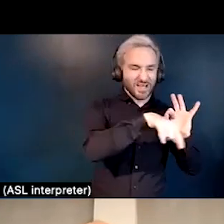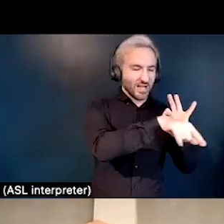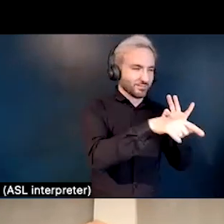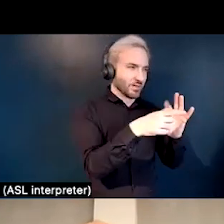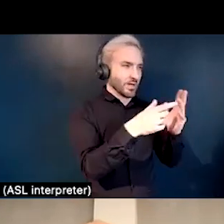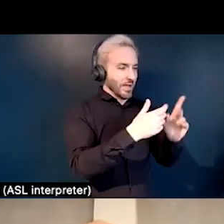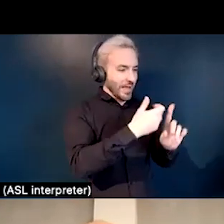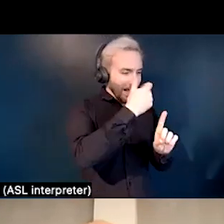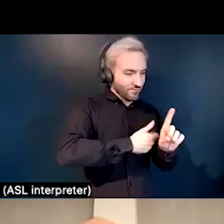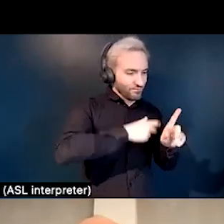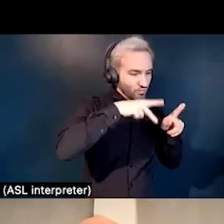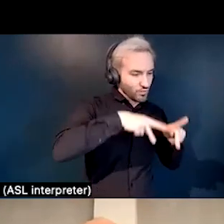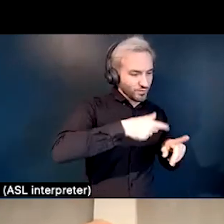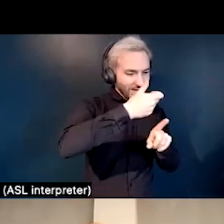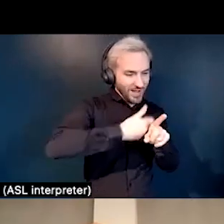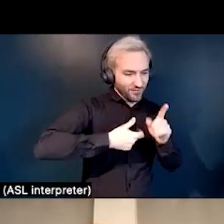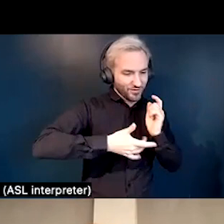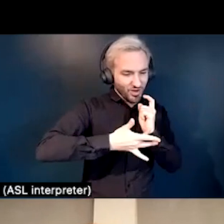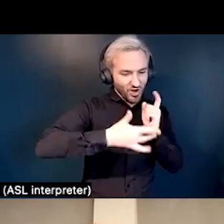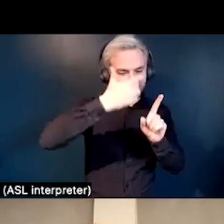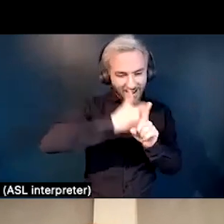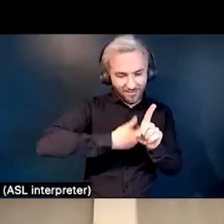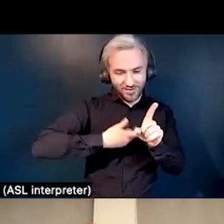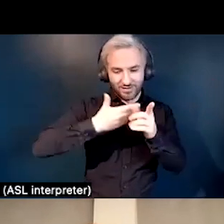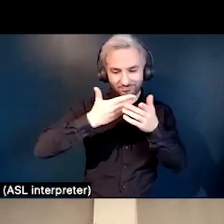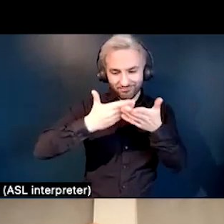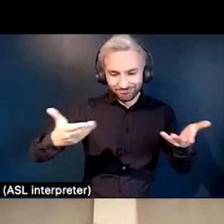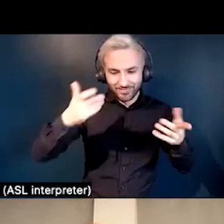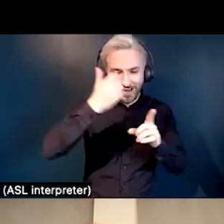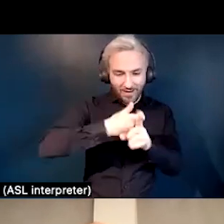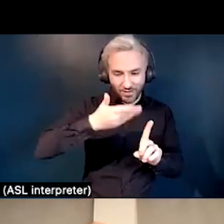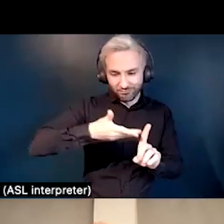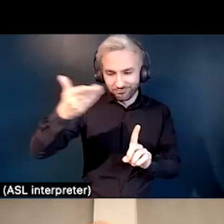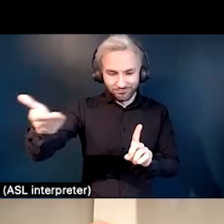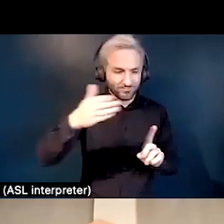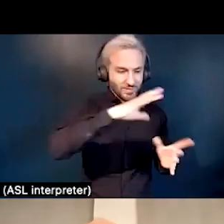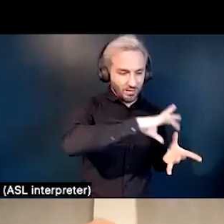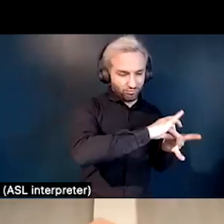some technologies involved in the creation and sale of a product, in our case, the book, and